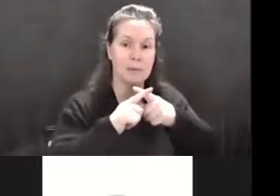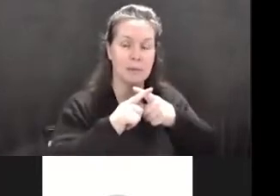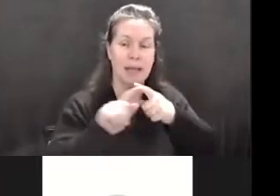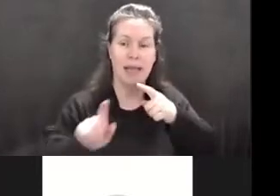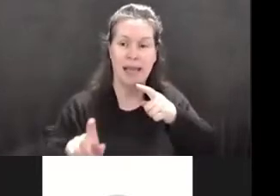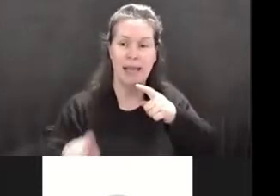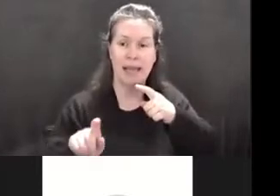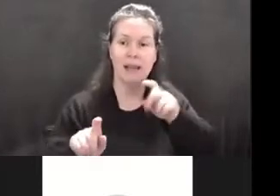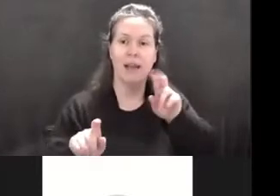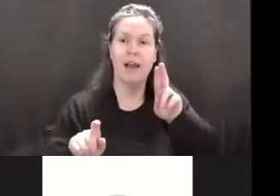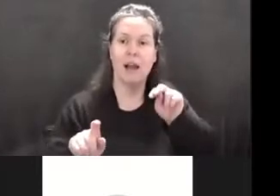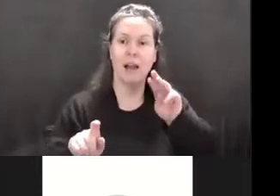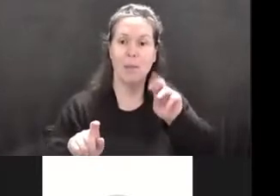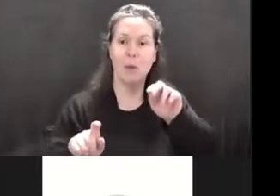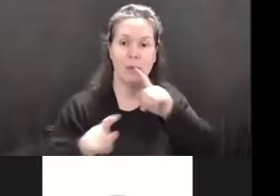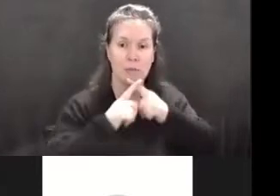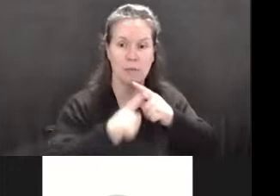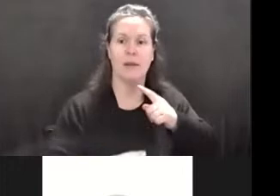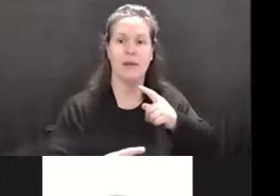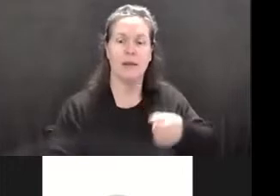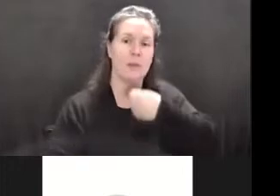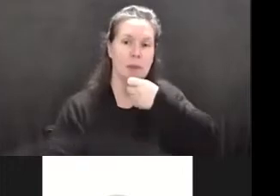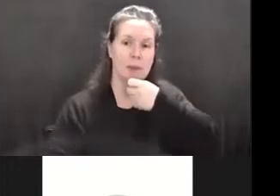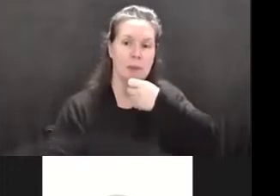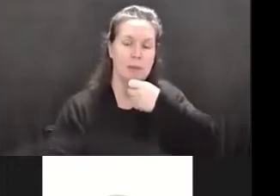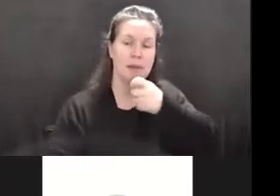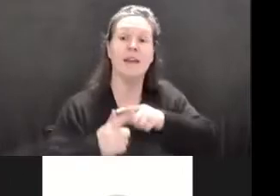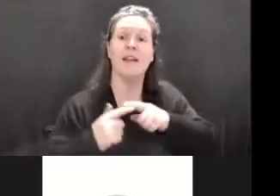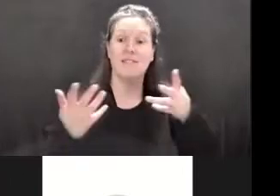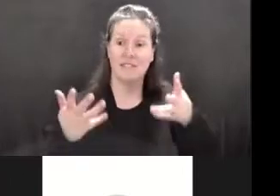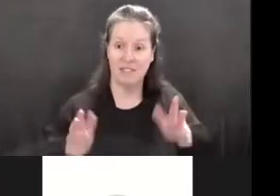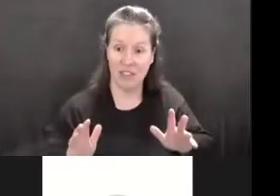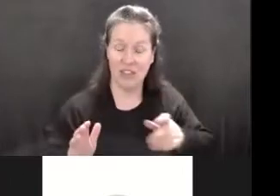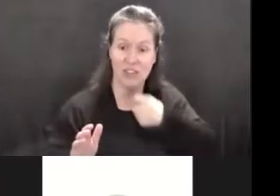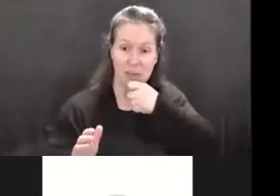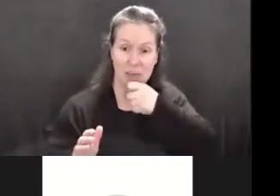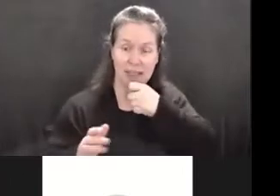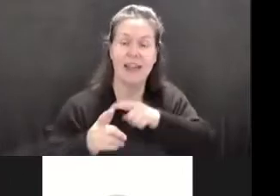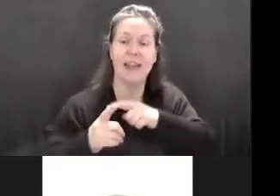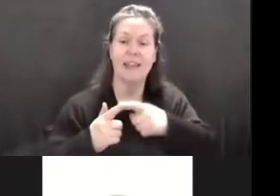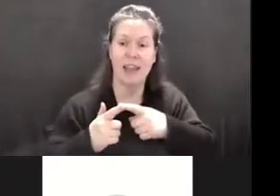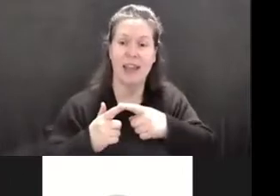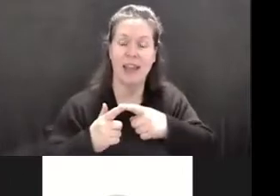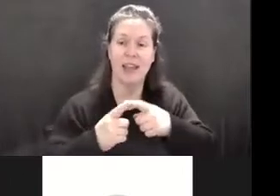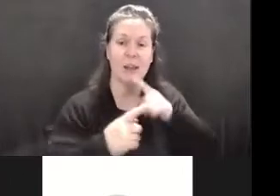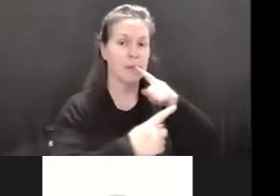go ahead and speak, and then when you are done, just remember to mute yourself again,